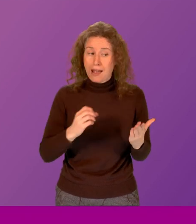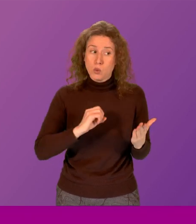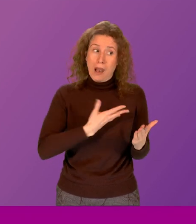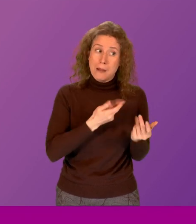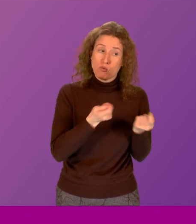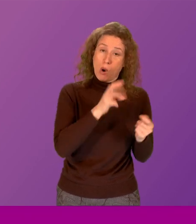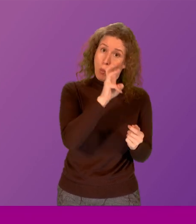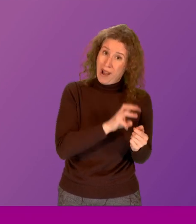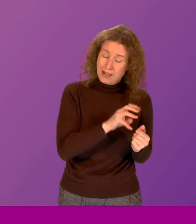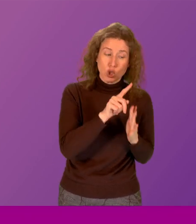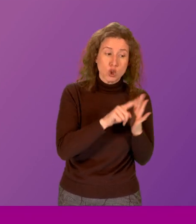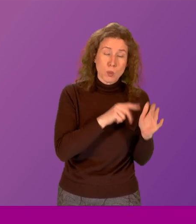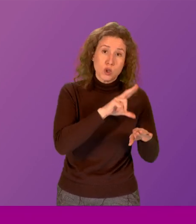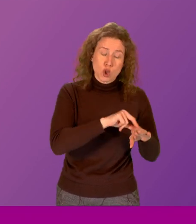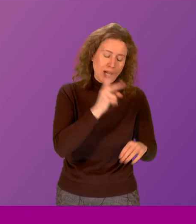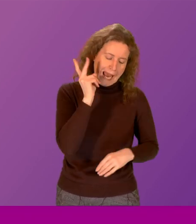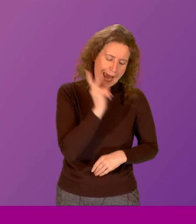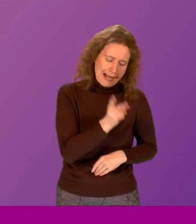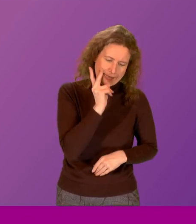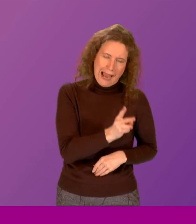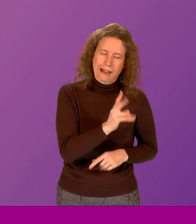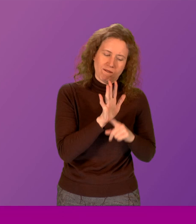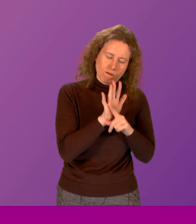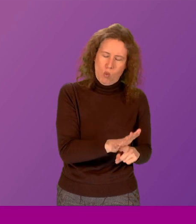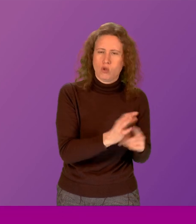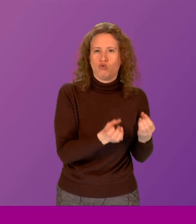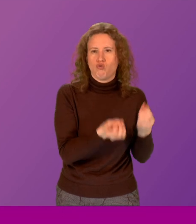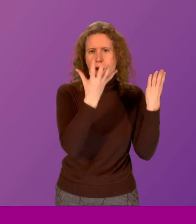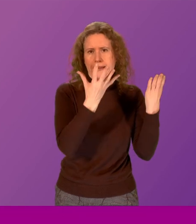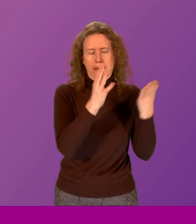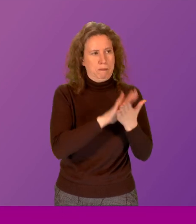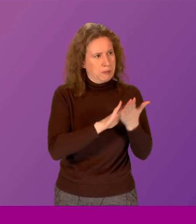where, this week, junior doctors have once again been forced to go on strike.